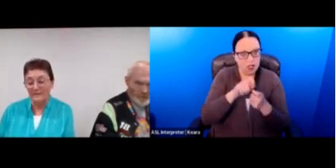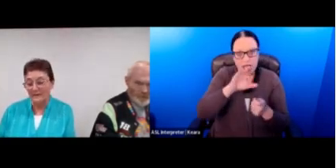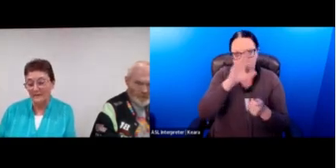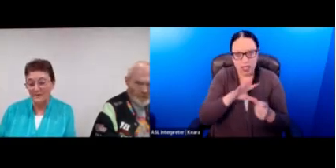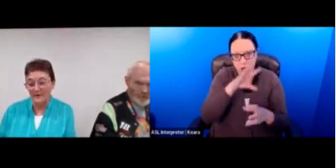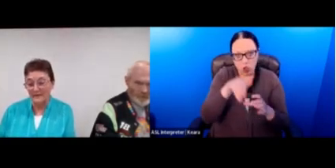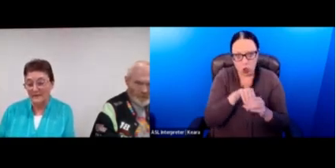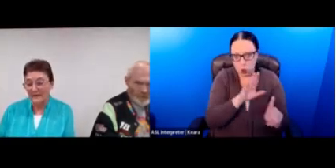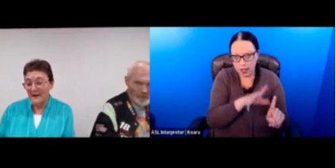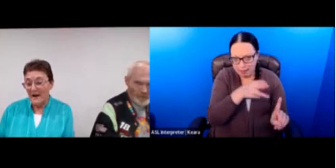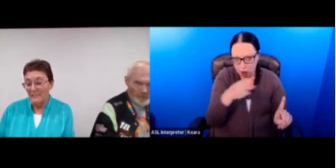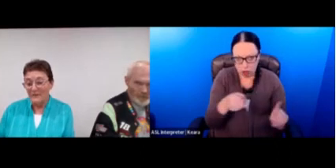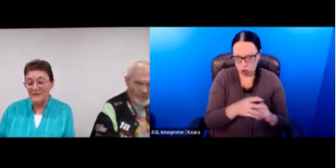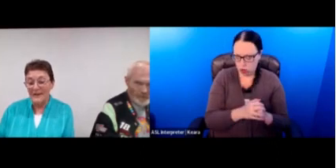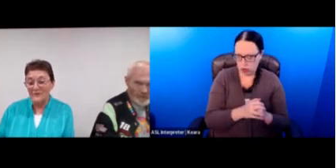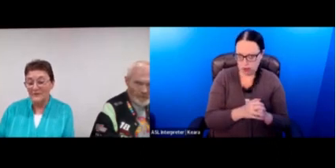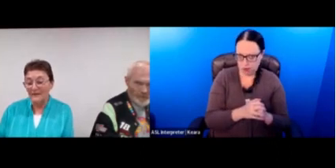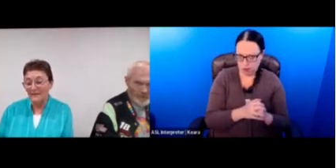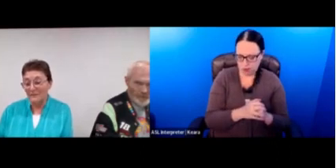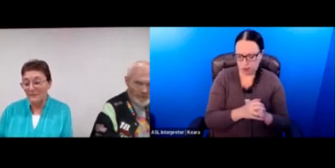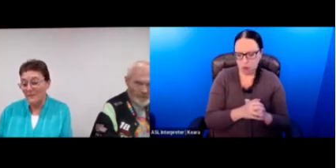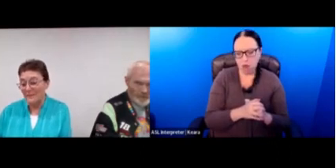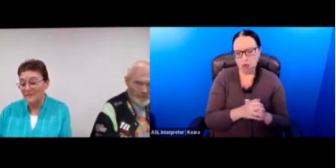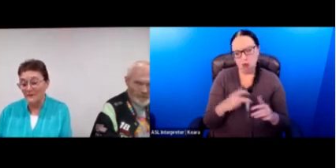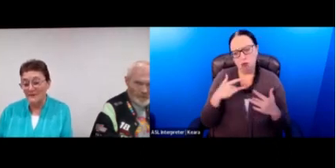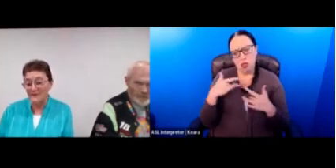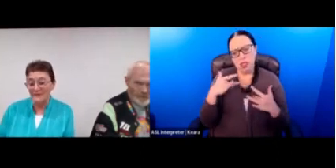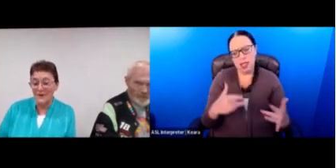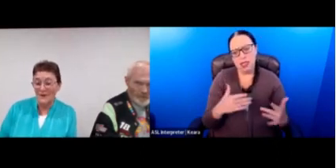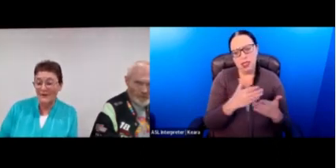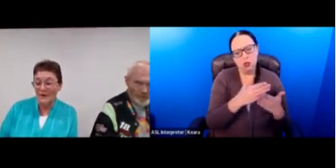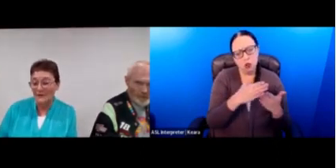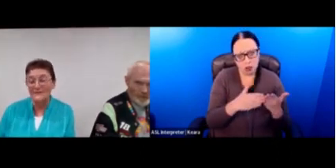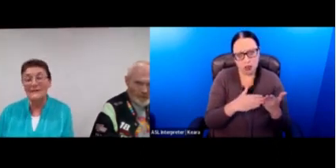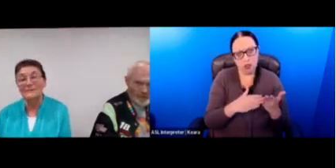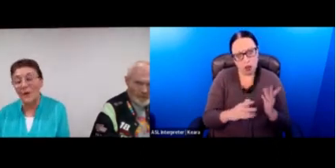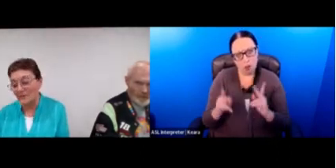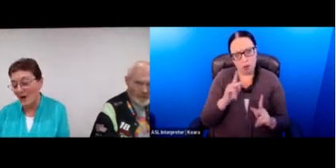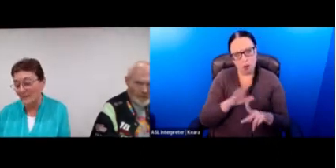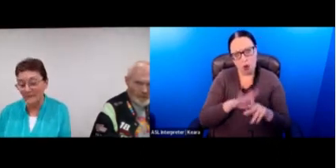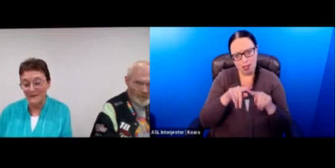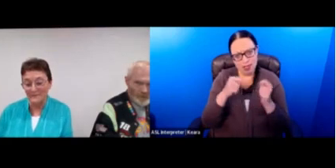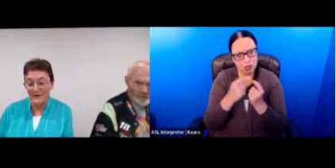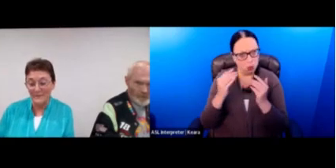recent history. There's a natural tendency for some members on your team on your team to overcompensate for every